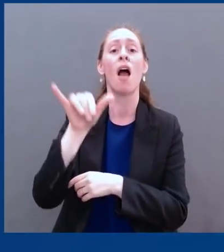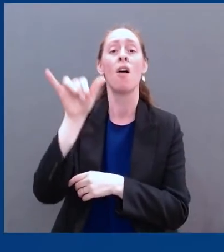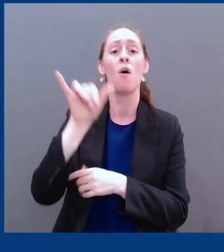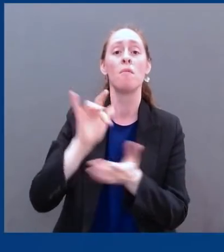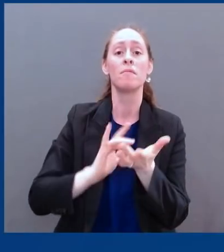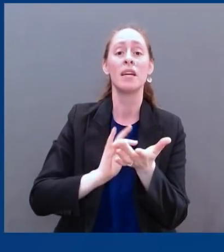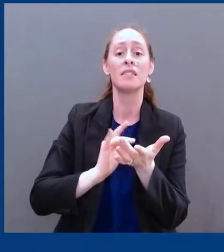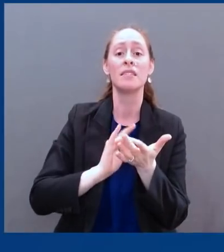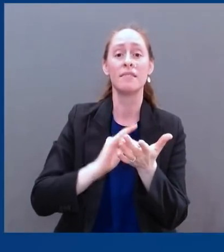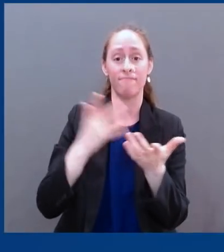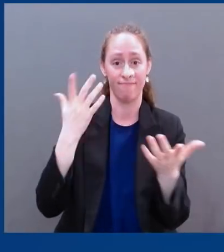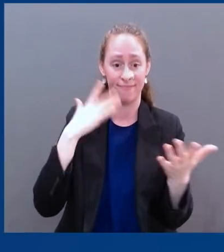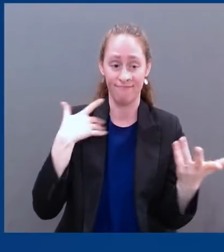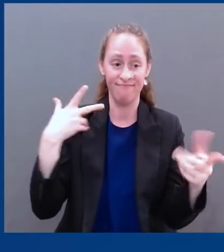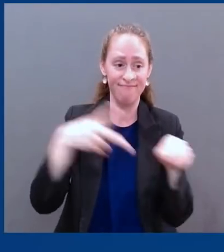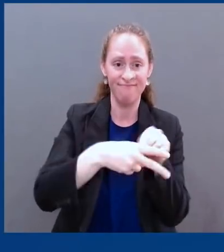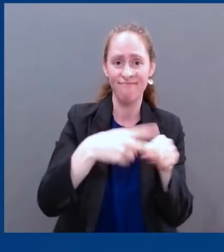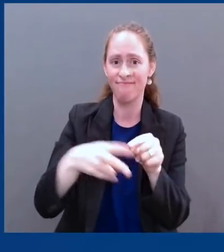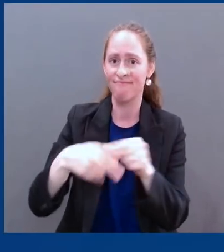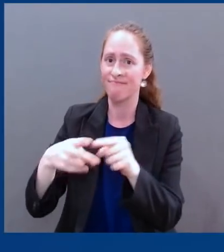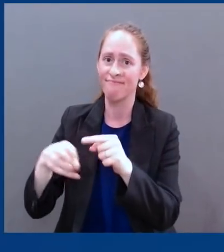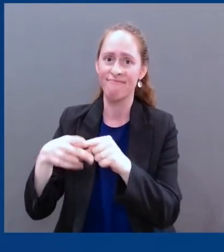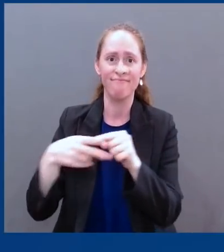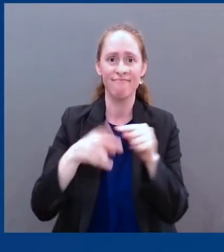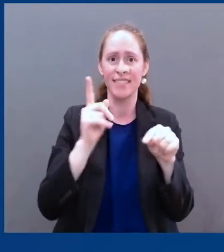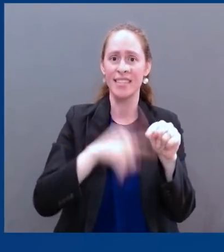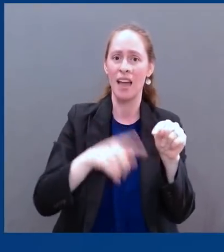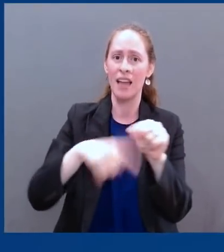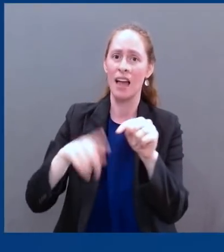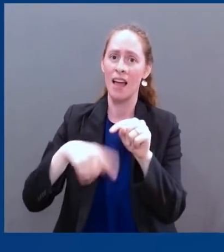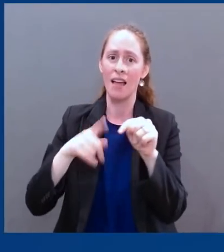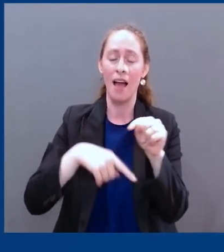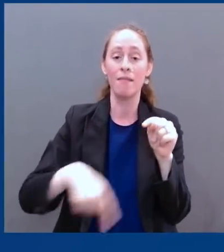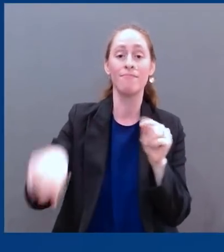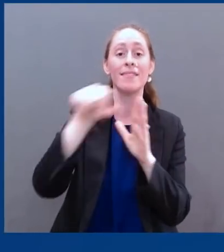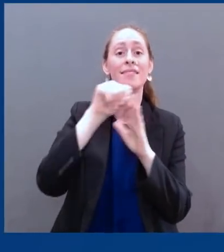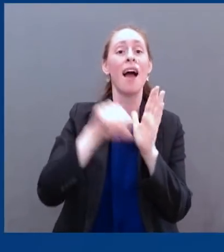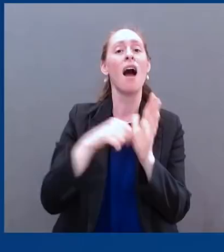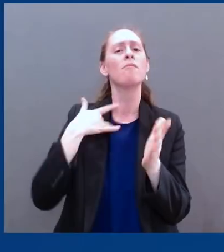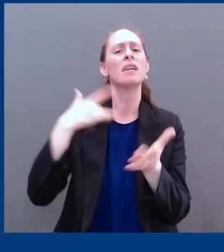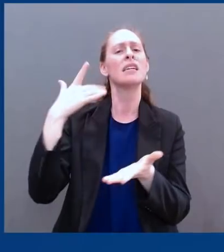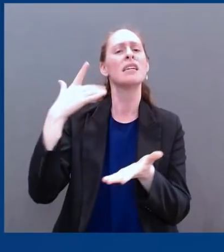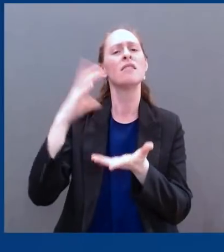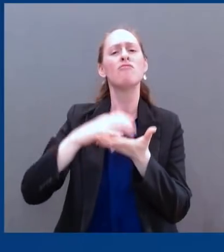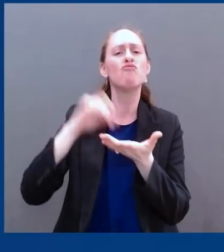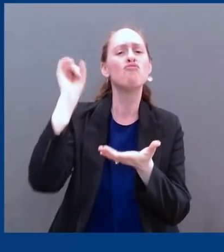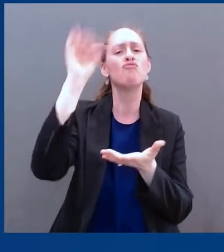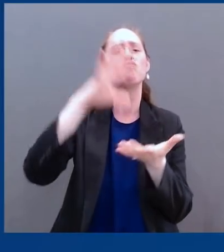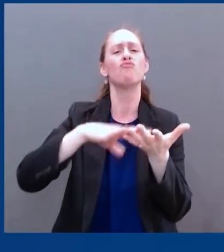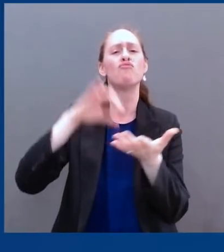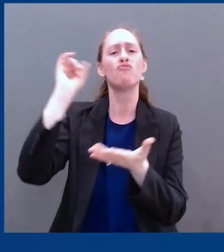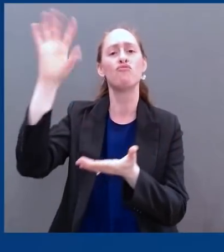That distribution to each state was reduced by 35 percent. We're also having to scale back our plans